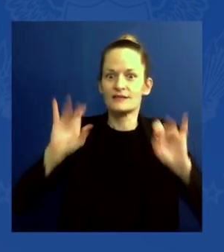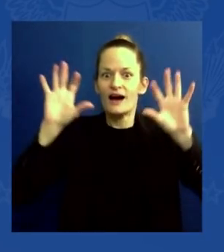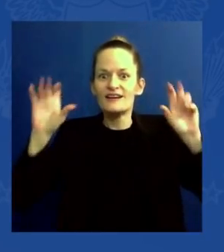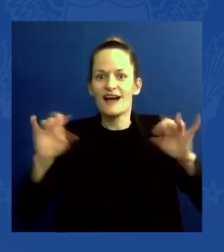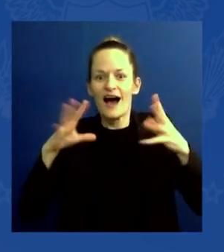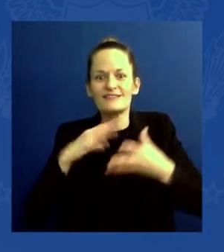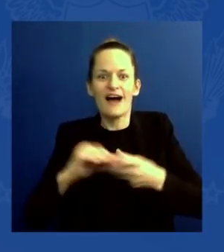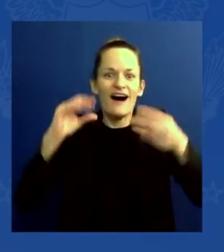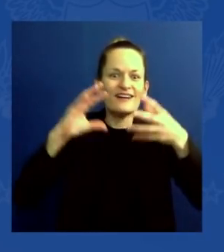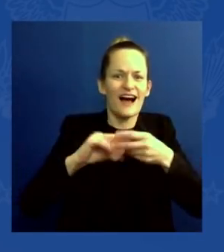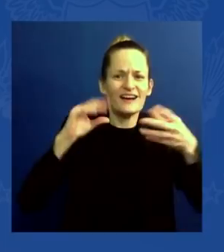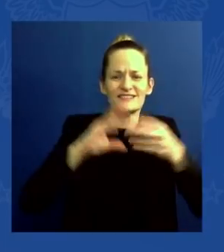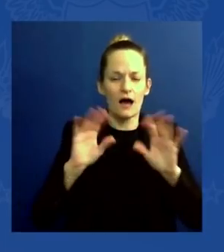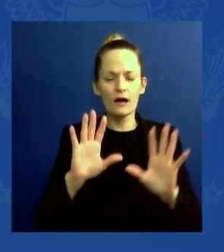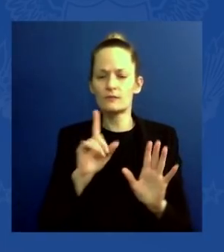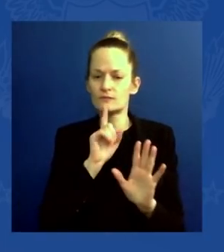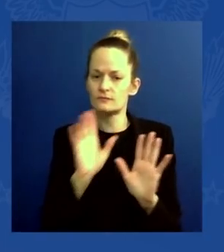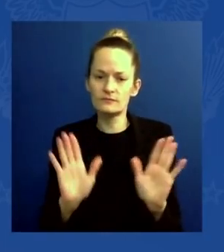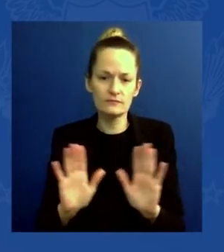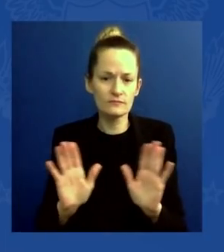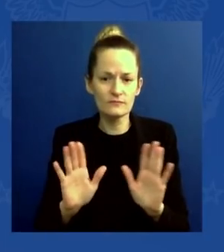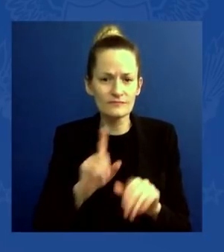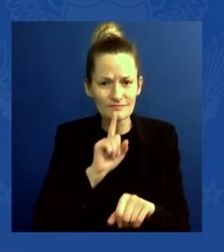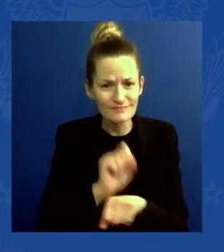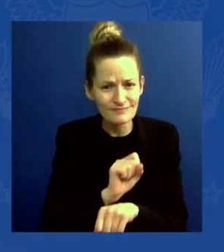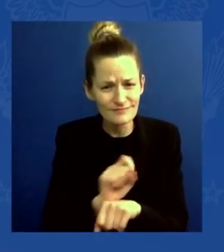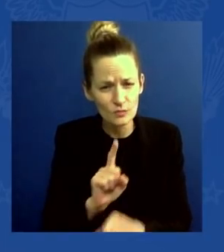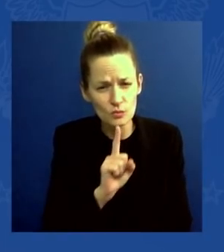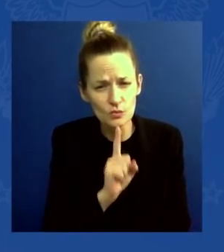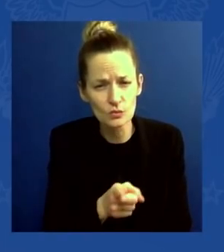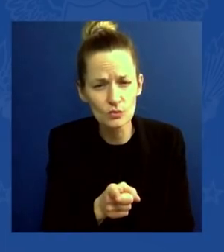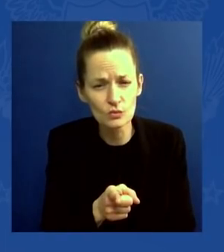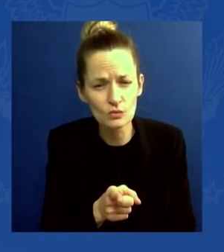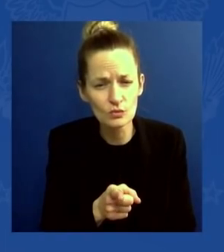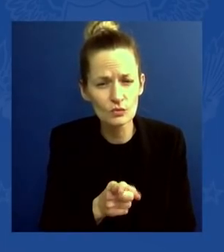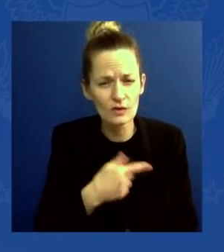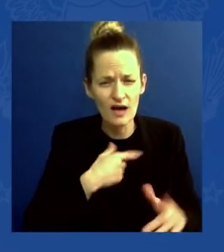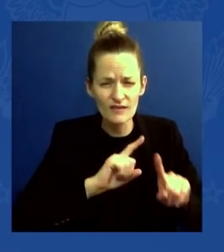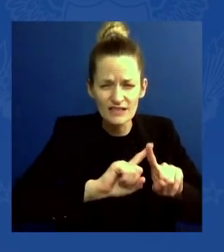both in terms of the -- the relationships among and between nations,